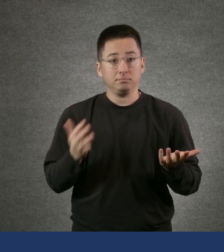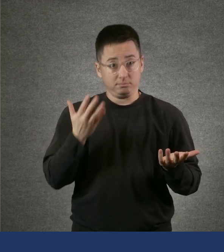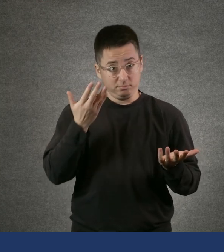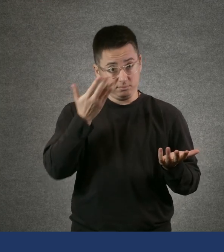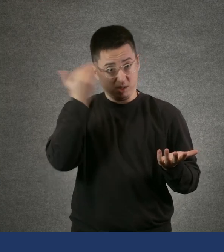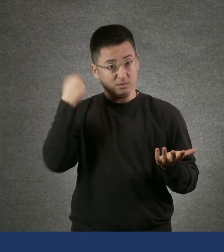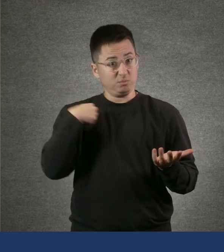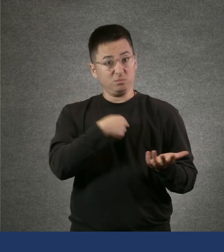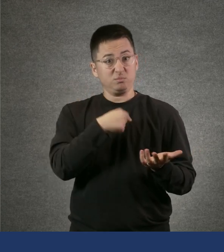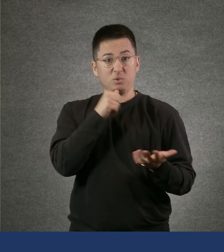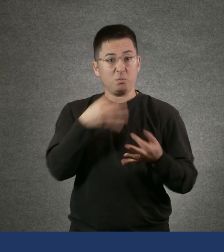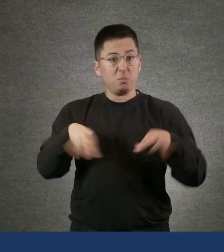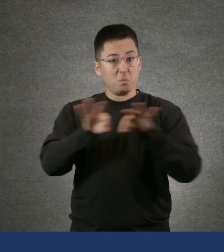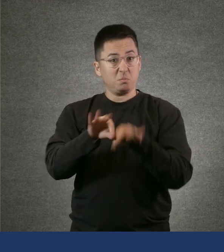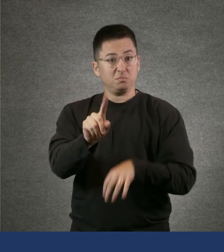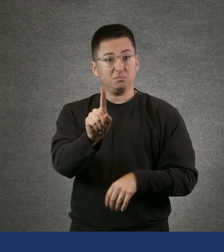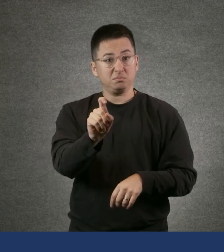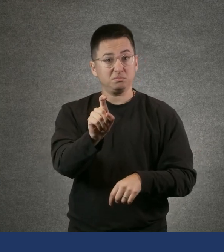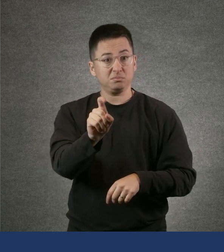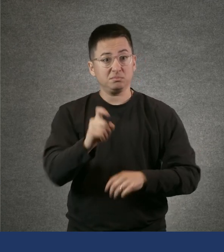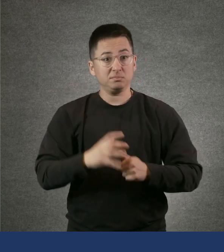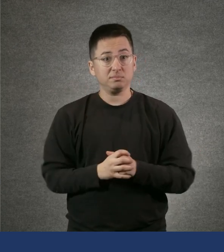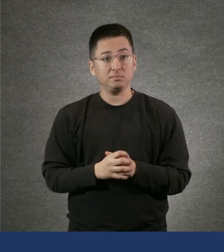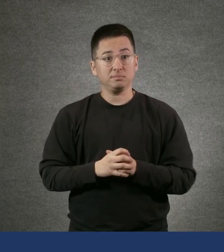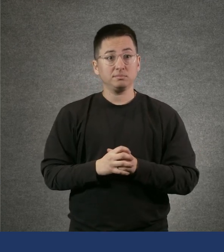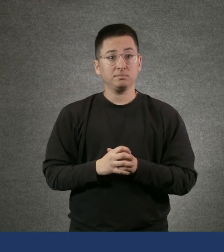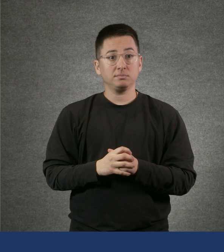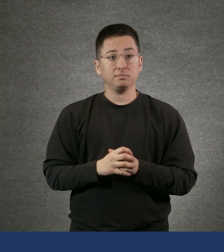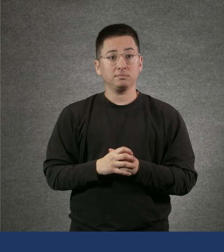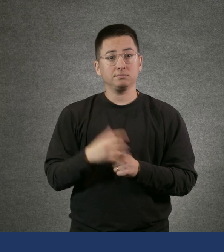Is this because we don't matter?